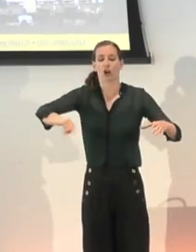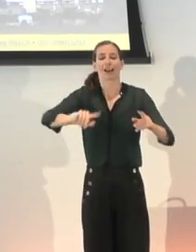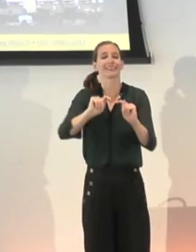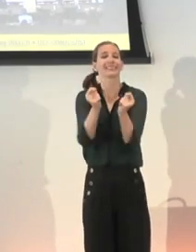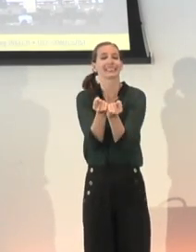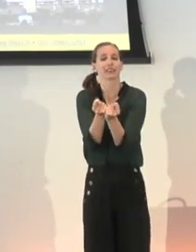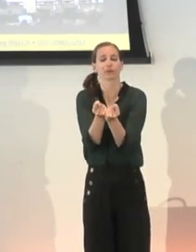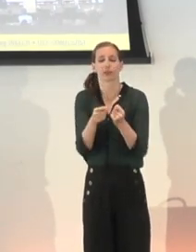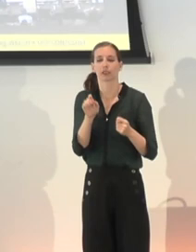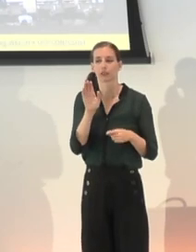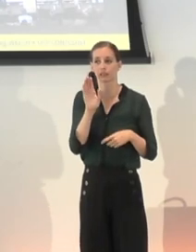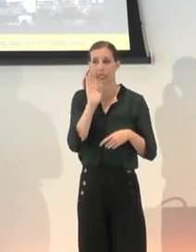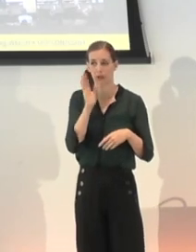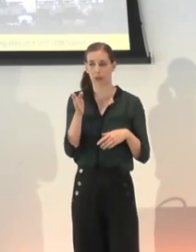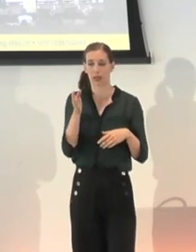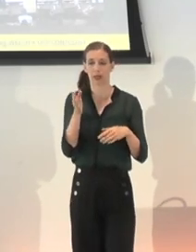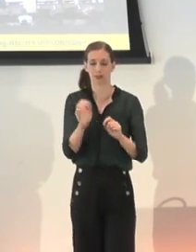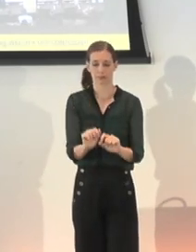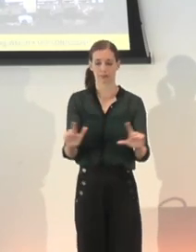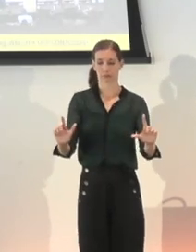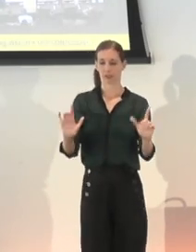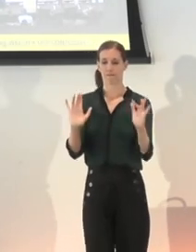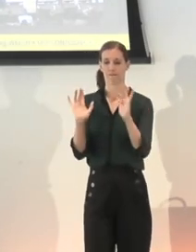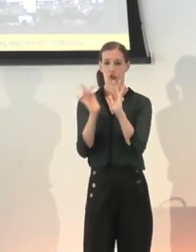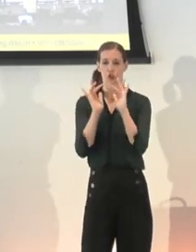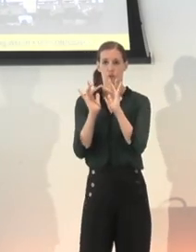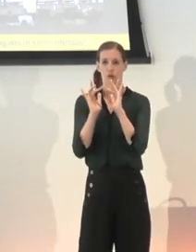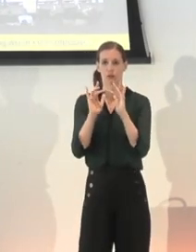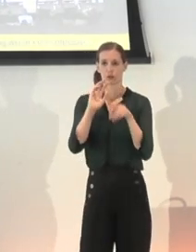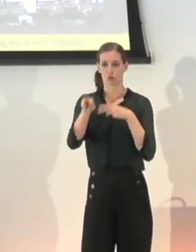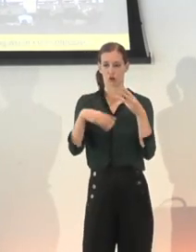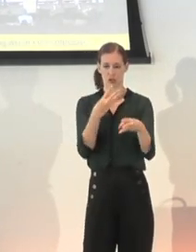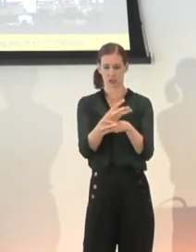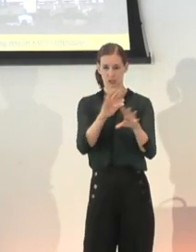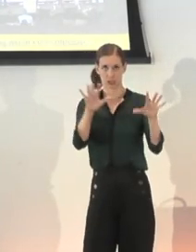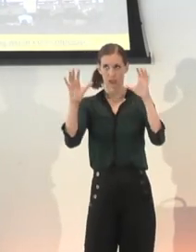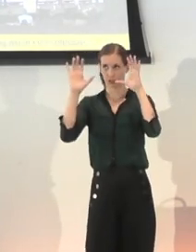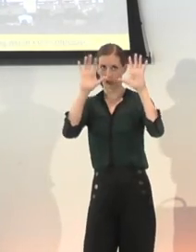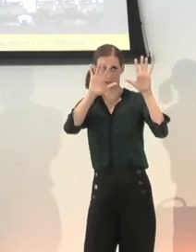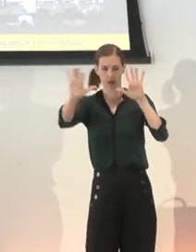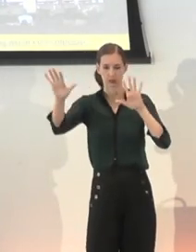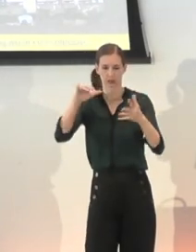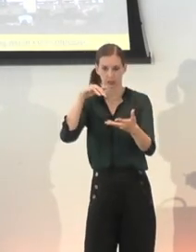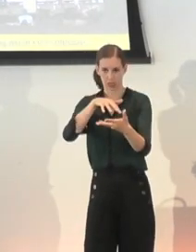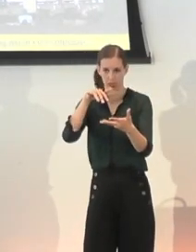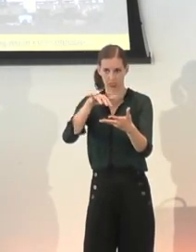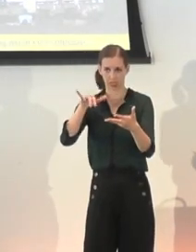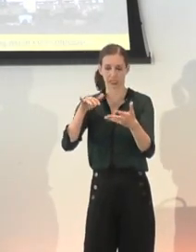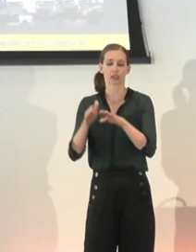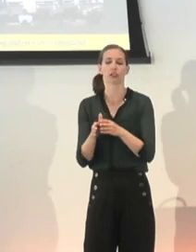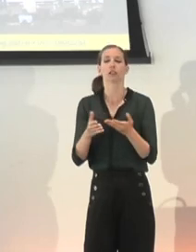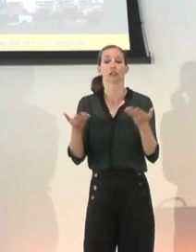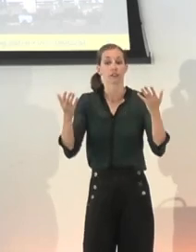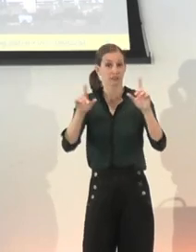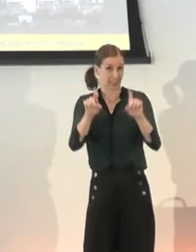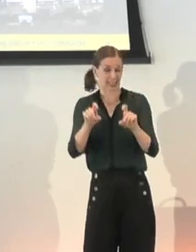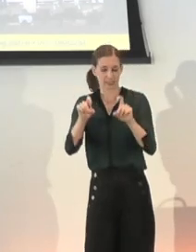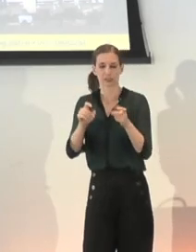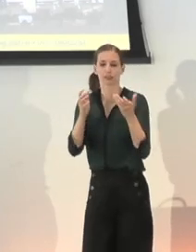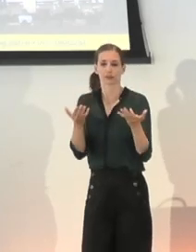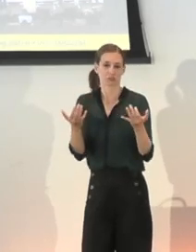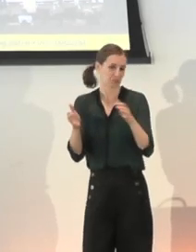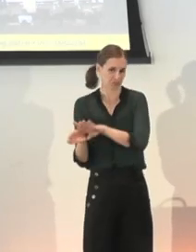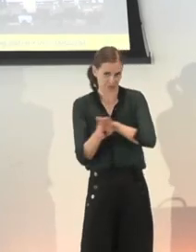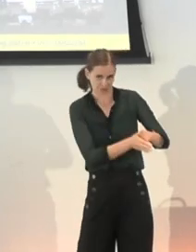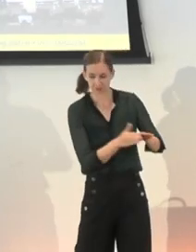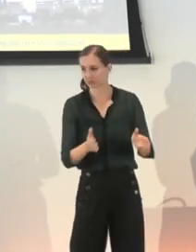world and typically select a study, go into it, as many times as they want, so we want them to